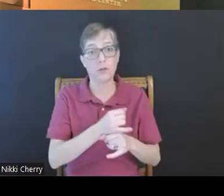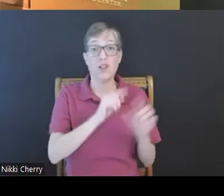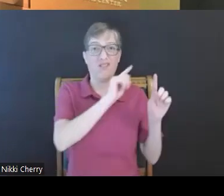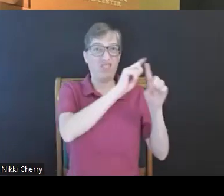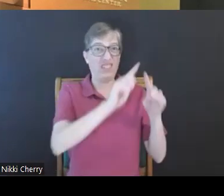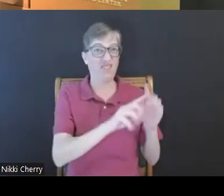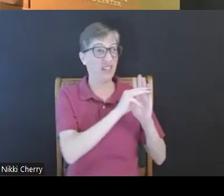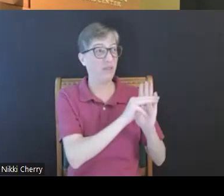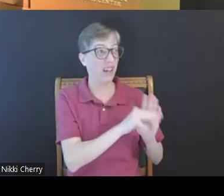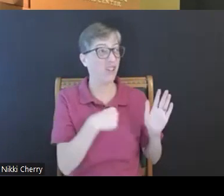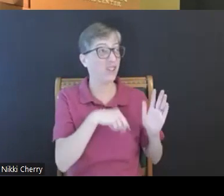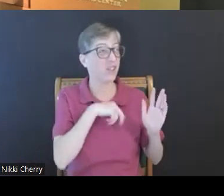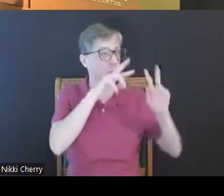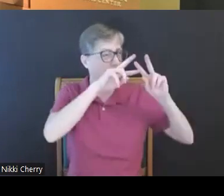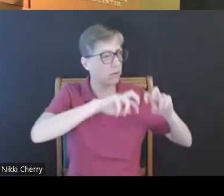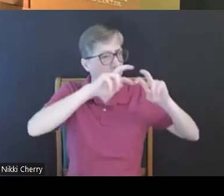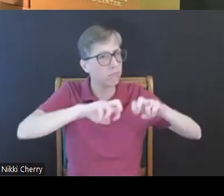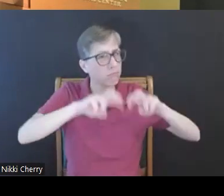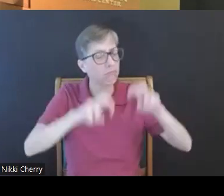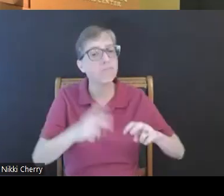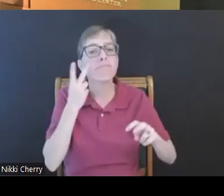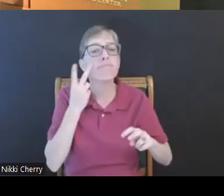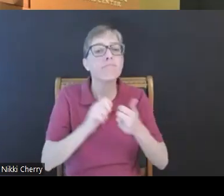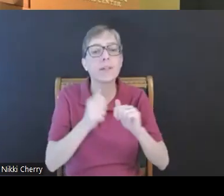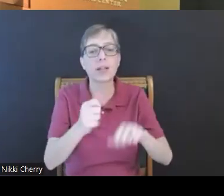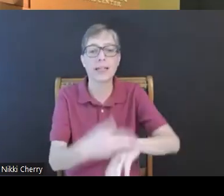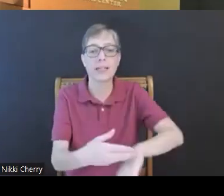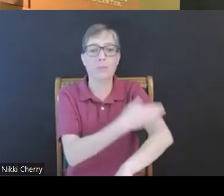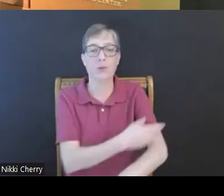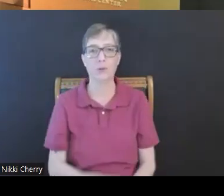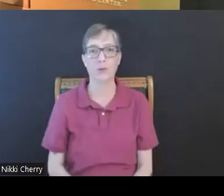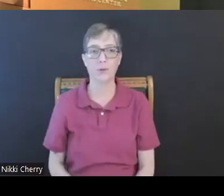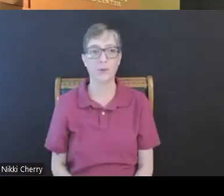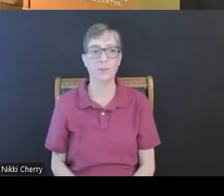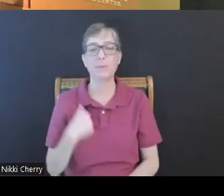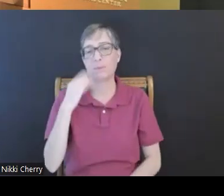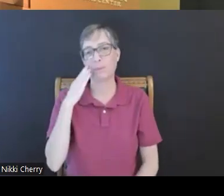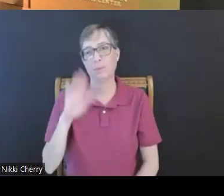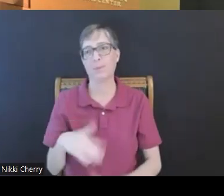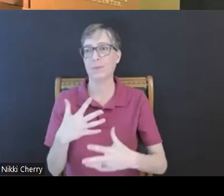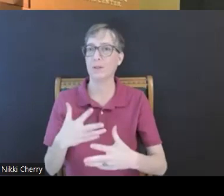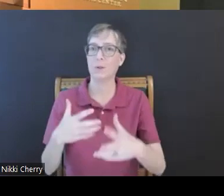we uh improve on them uh so this was a very quick uh tour about a whole bunch of different ideas